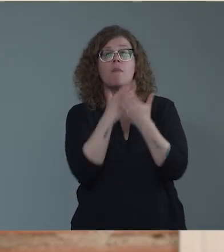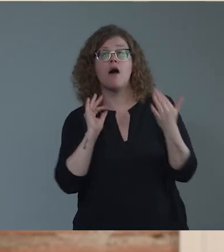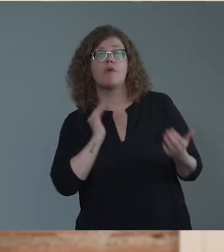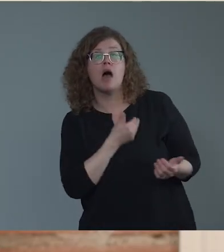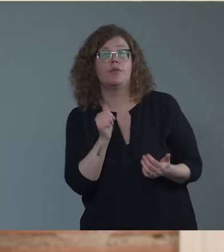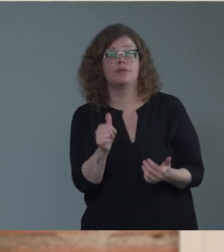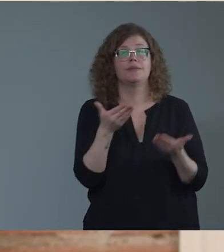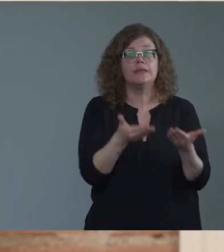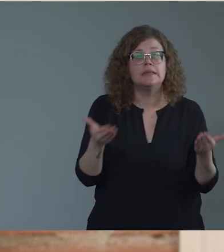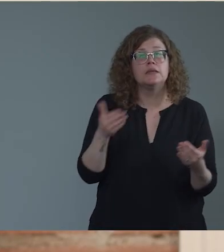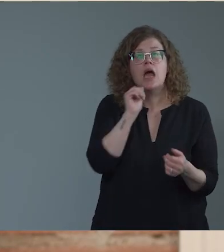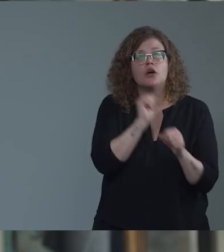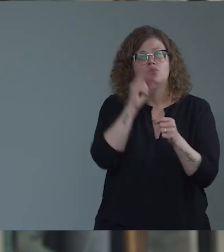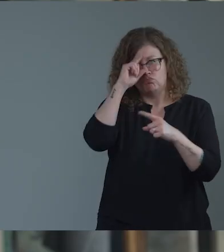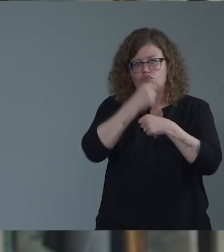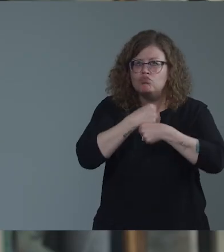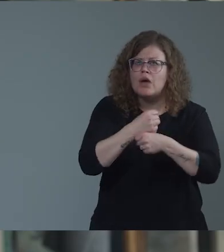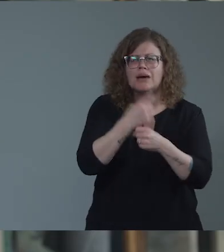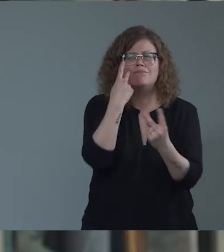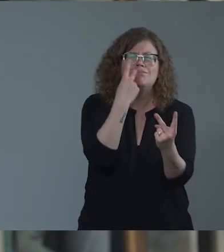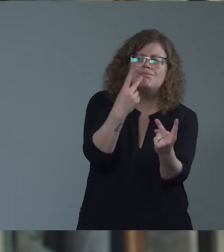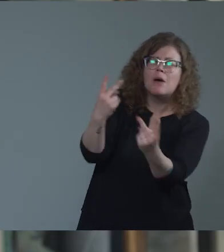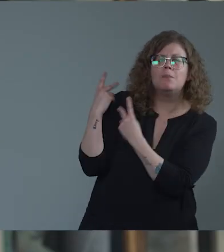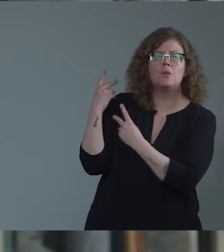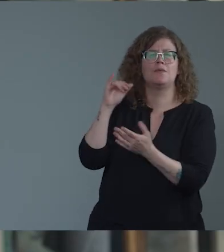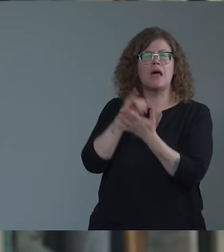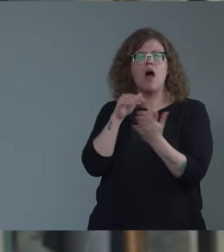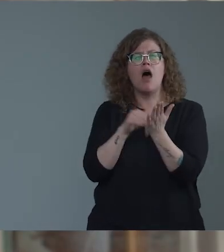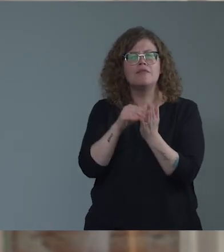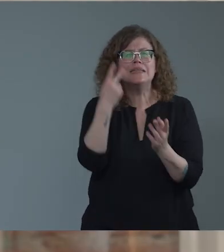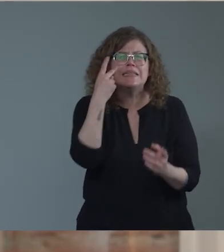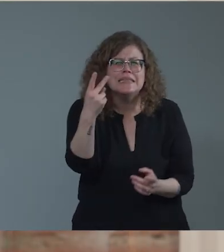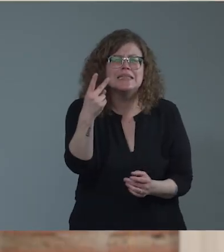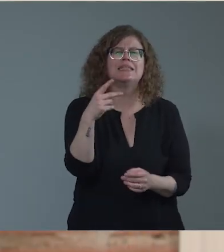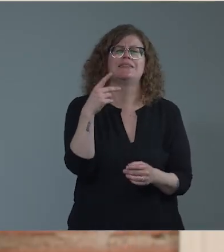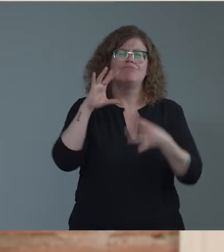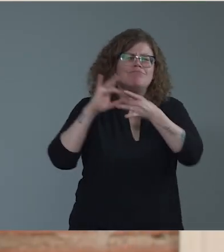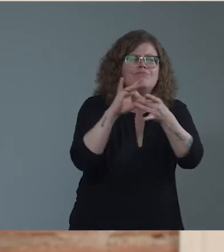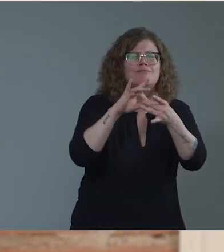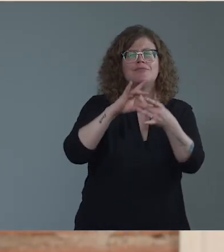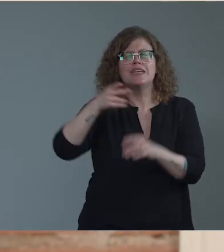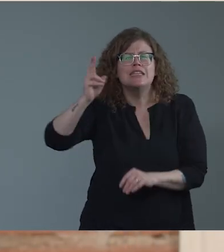and we would go down and see the sculpture of the the two men talking, The Conversation, the big bronze sculpture. And when I was with her,